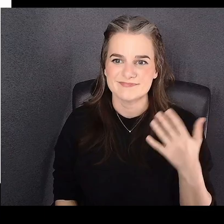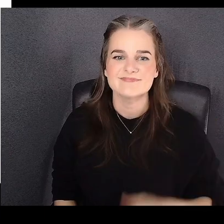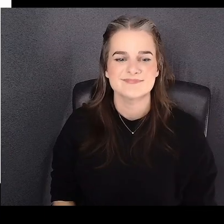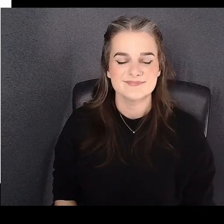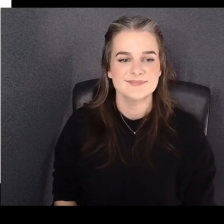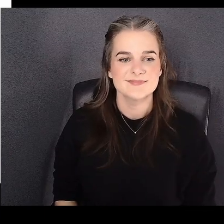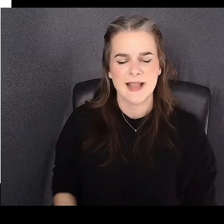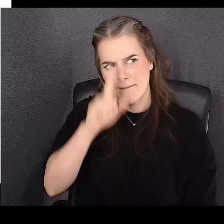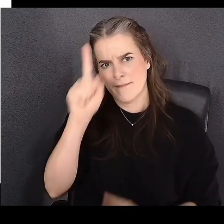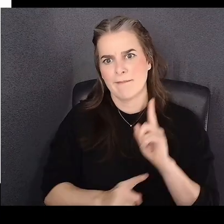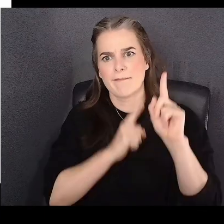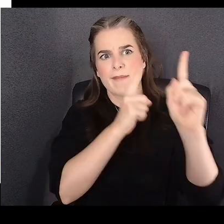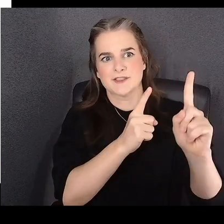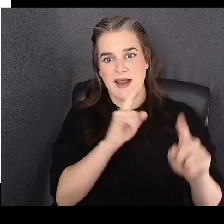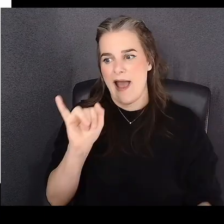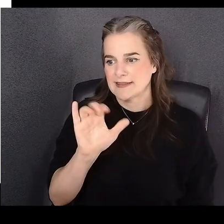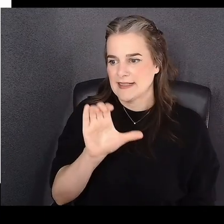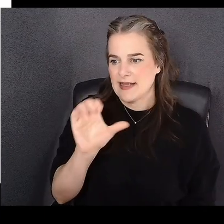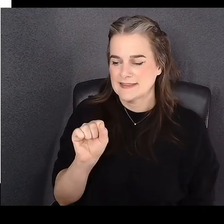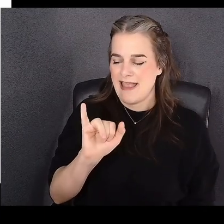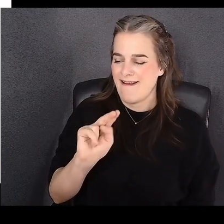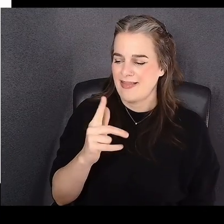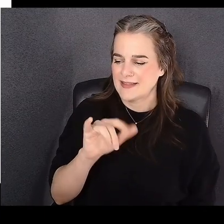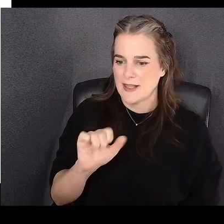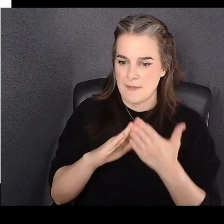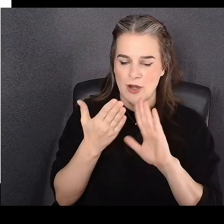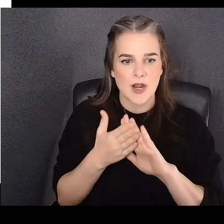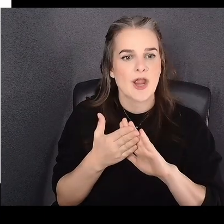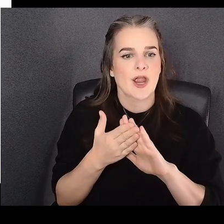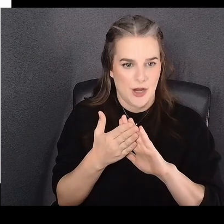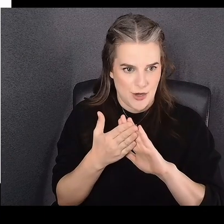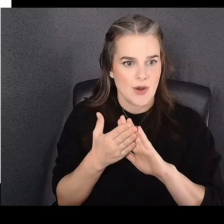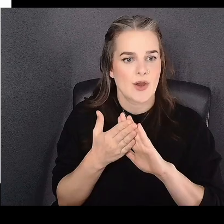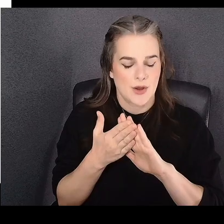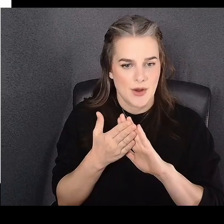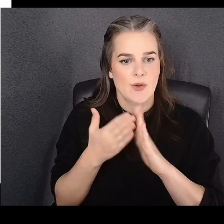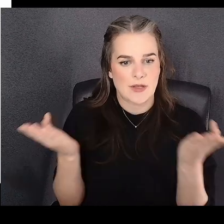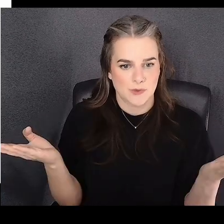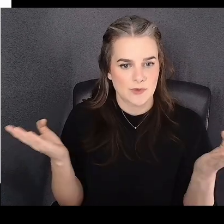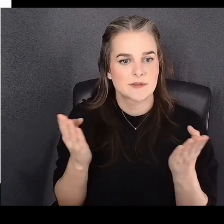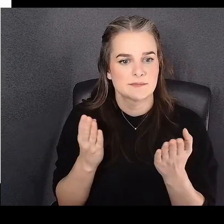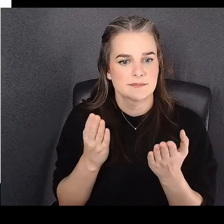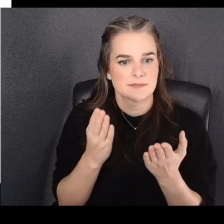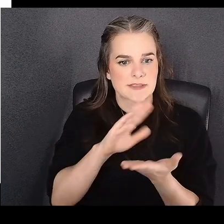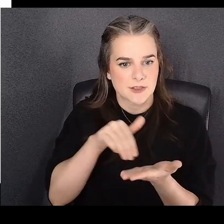again, is Inglis Community Services, is we champion independence through innovation, life-enhancing services, and communities.